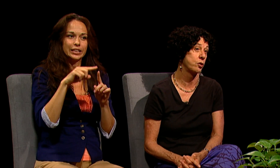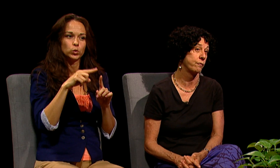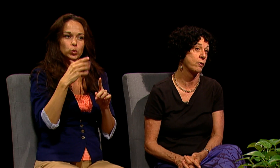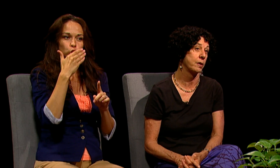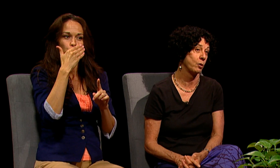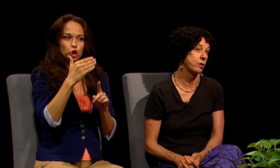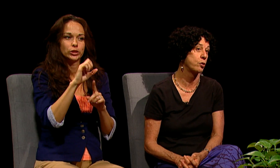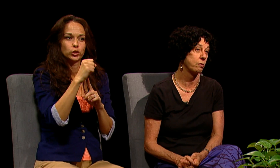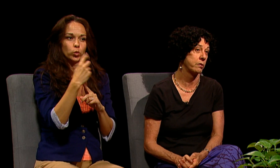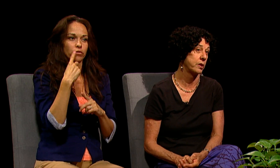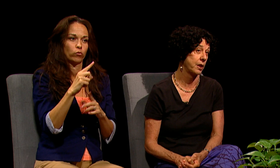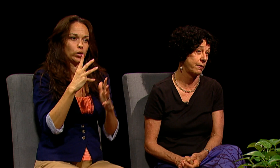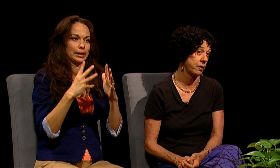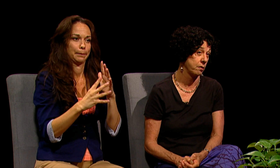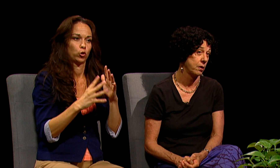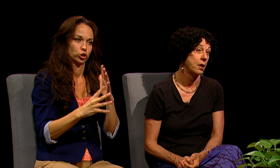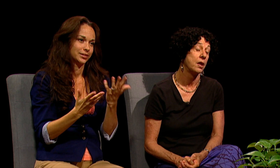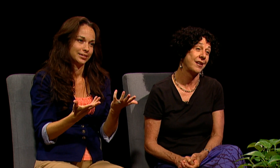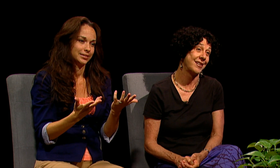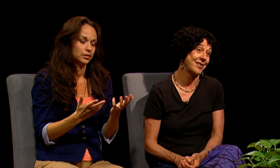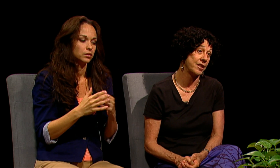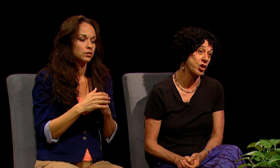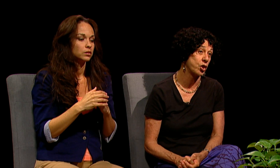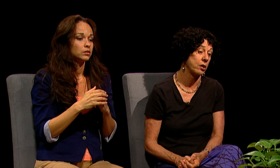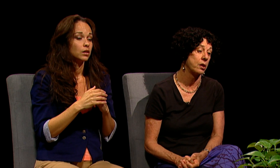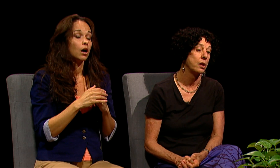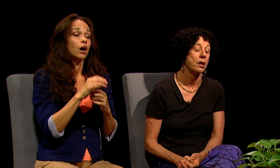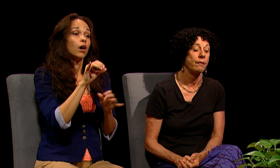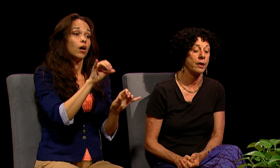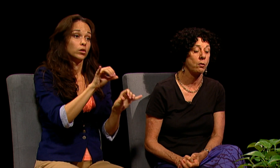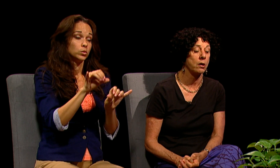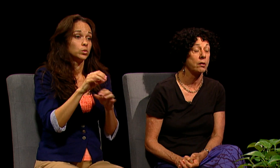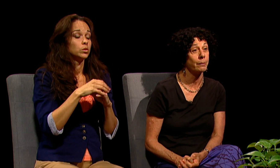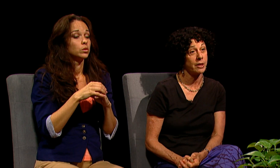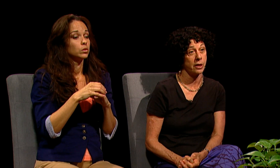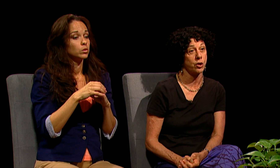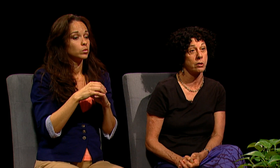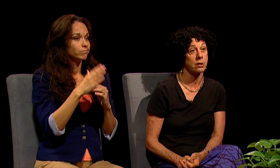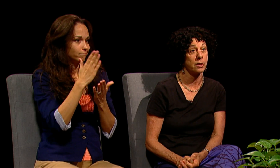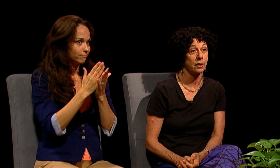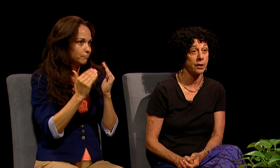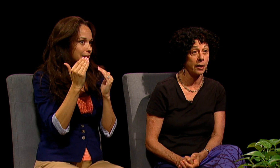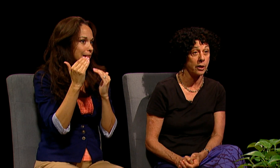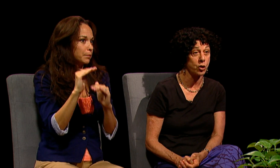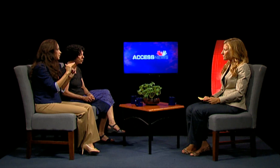FOR IMMIGRANTS WHO WERE DETAINED THERE. IN ADDITION, THERE ARE LIMITATIONS IN LITIGATION